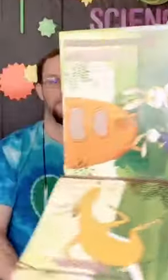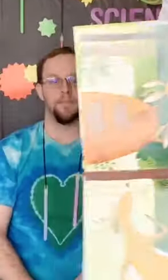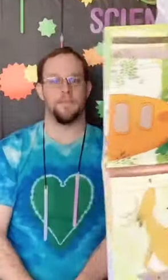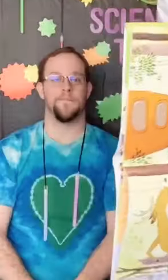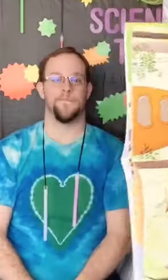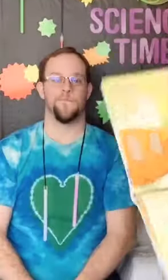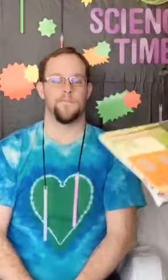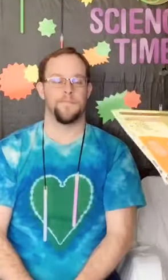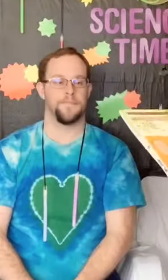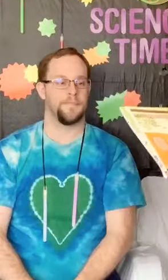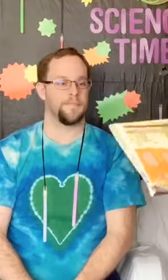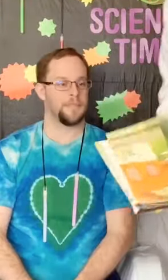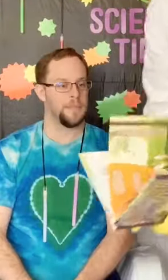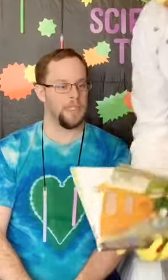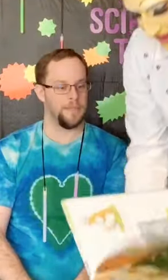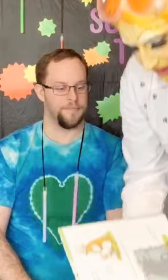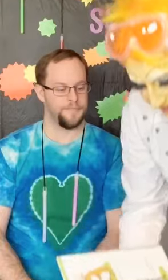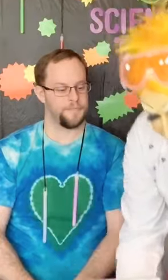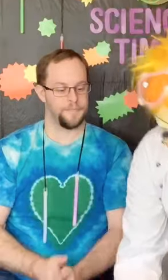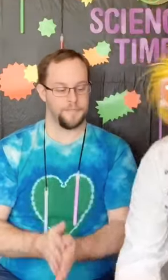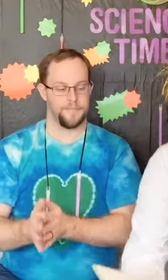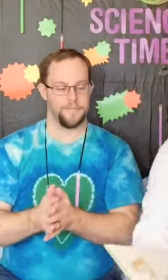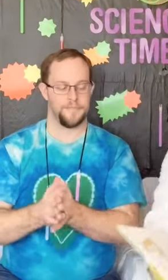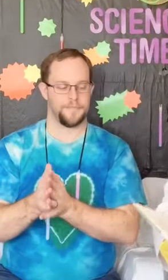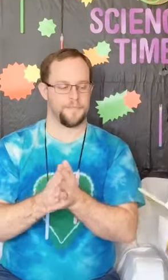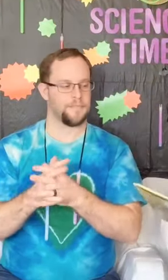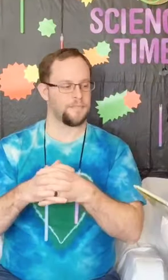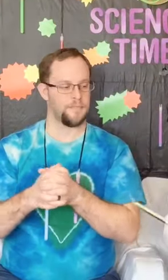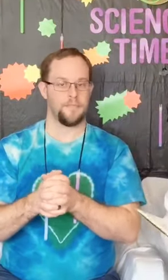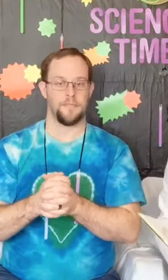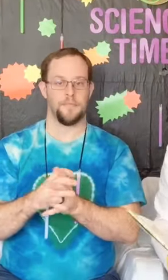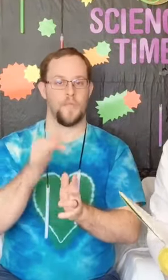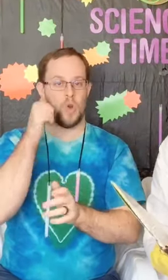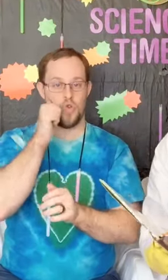malady, but, we shall see. She swapped her